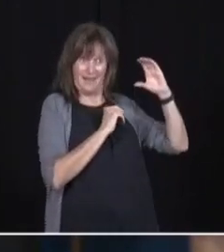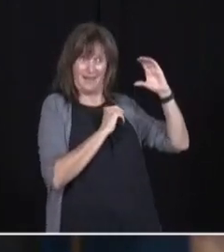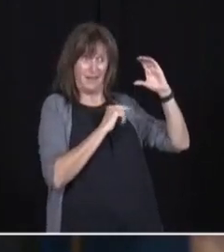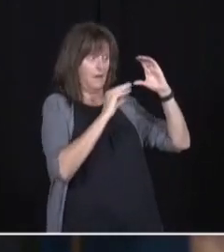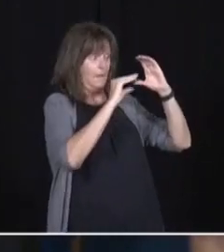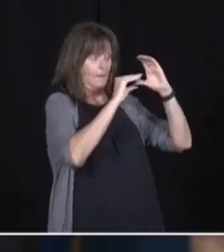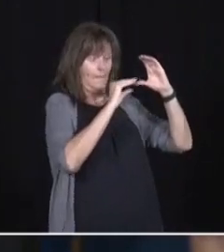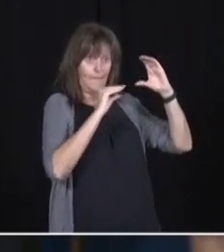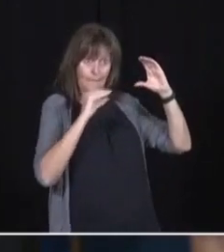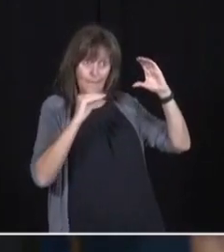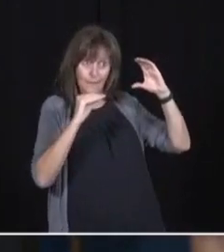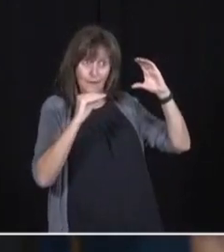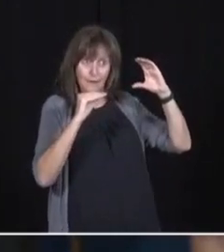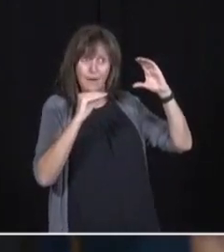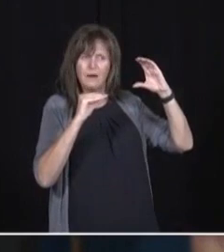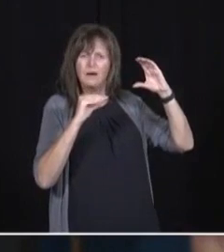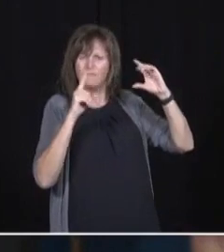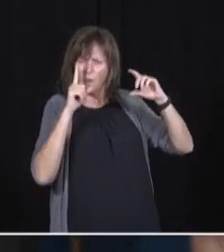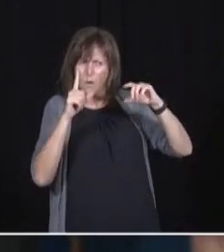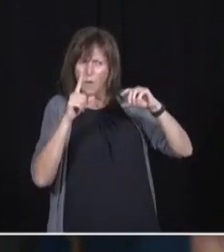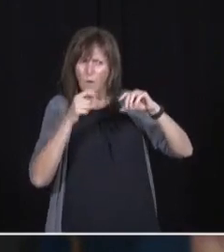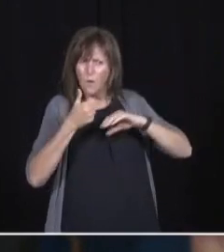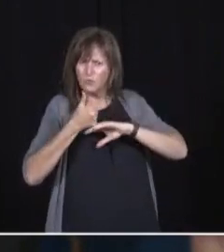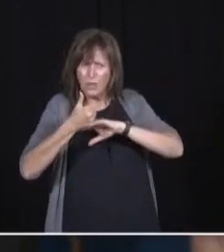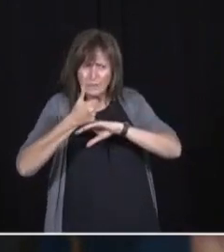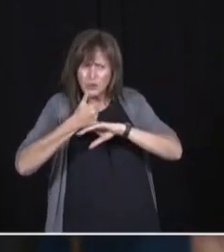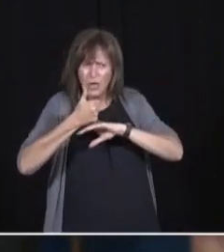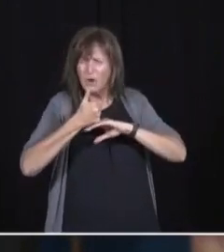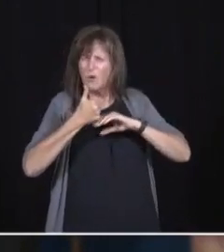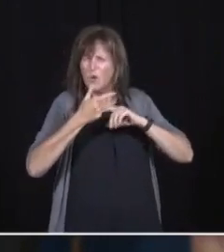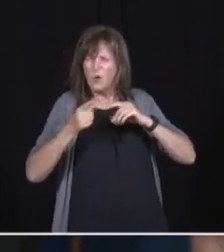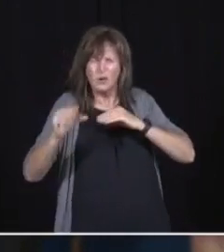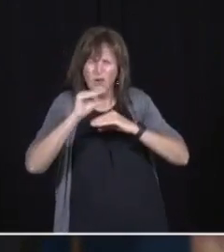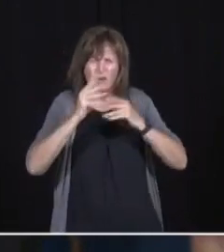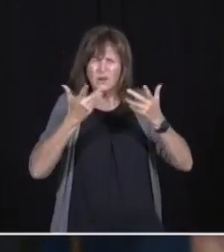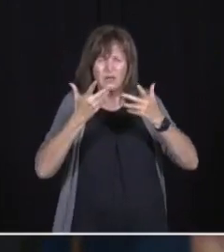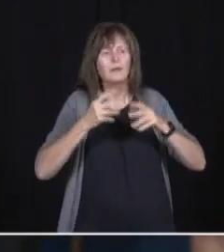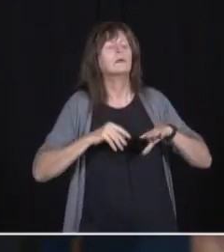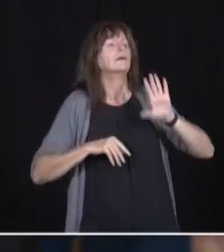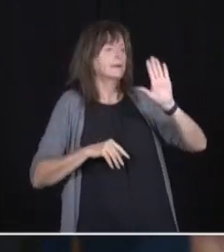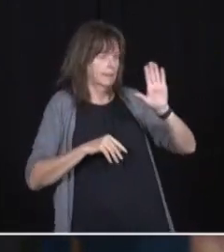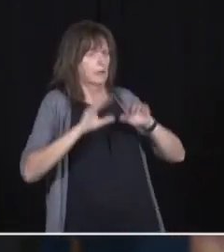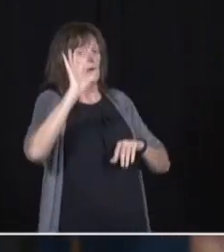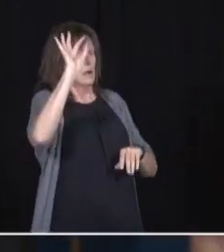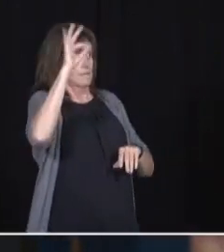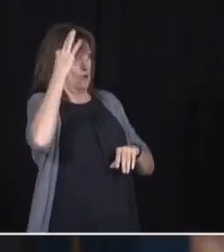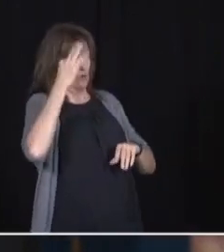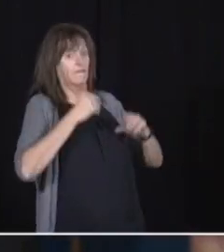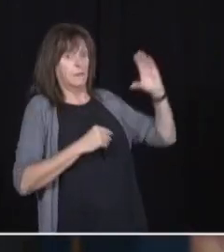funding you have announced, it says the federal government is chipping in as well. As the federal countries in this company 7